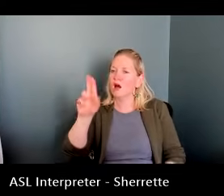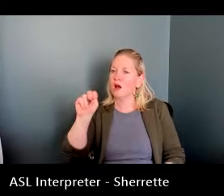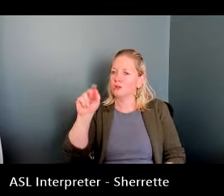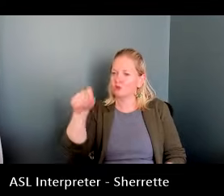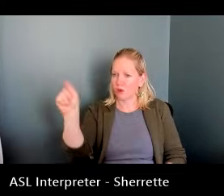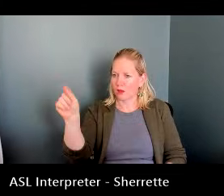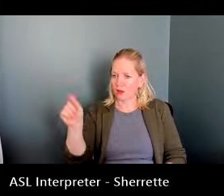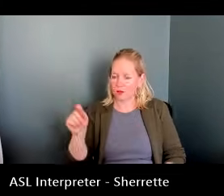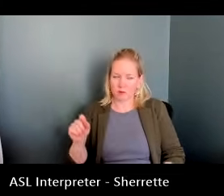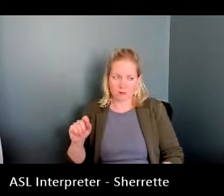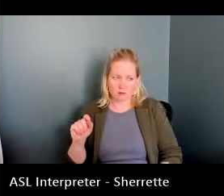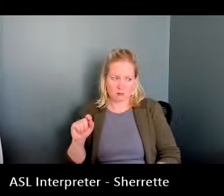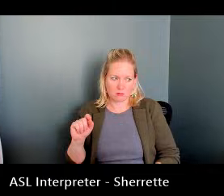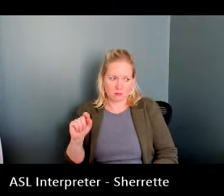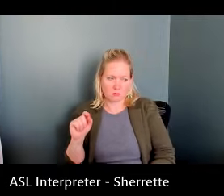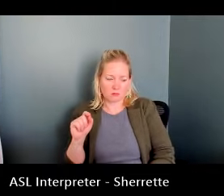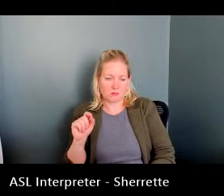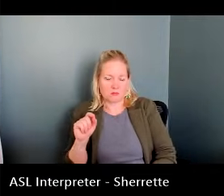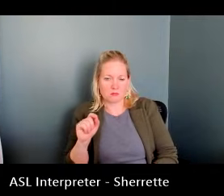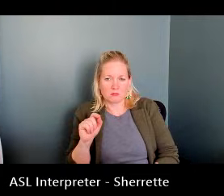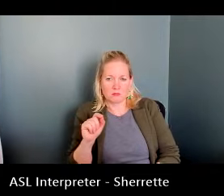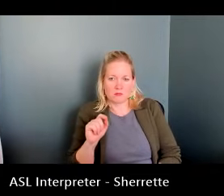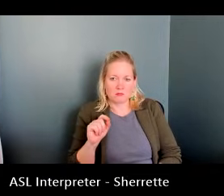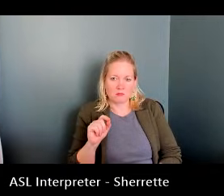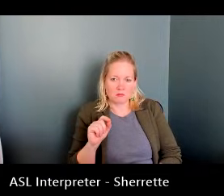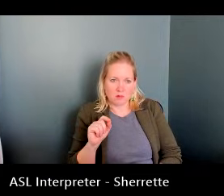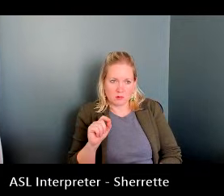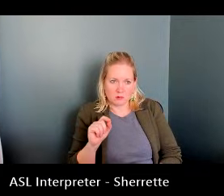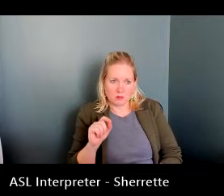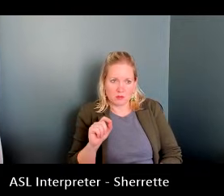on the slide show controls -- if you uncheck the Use timings box,